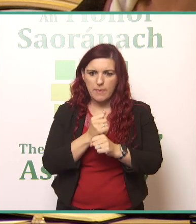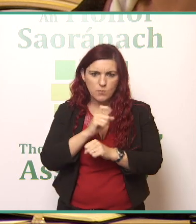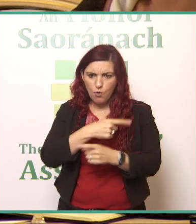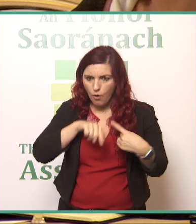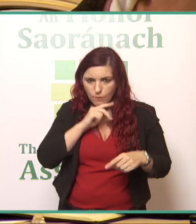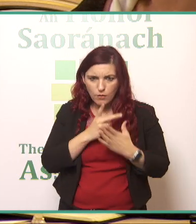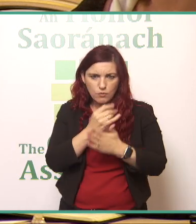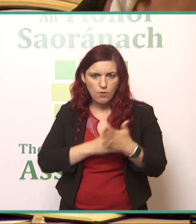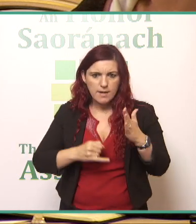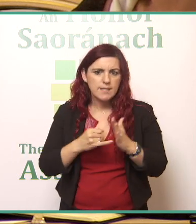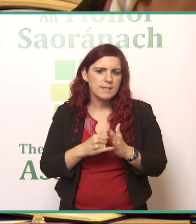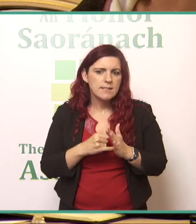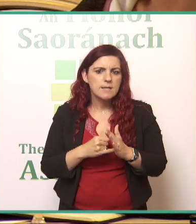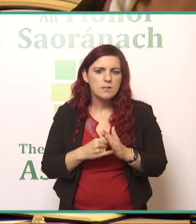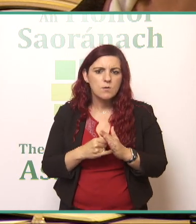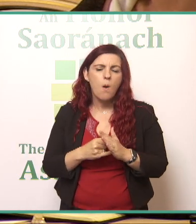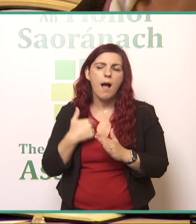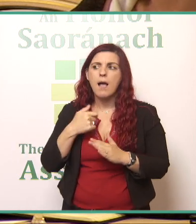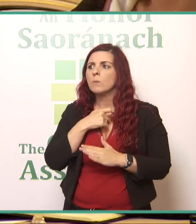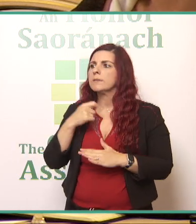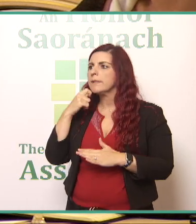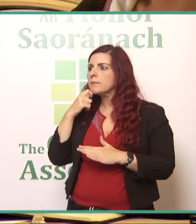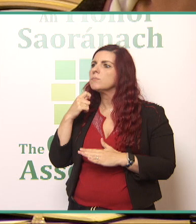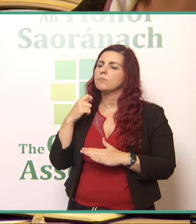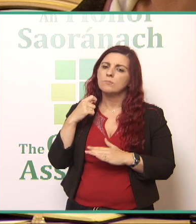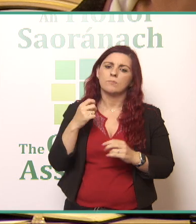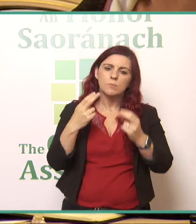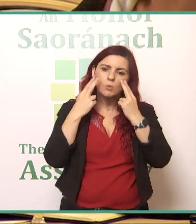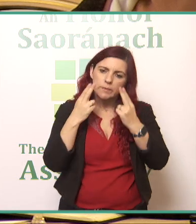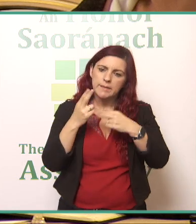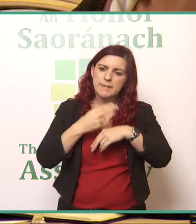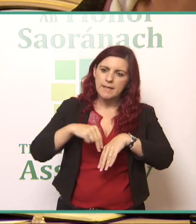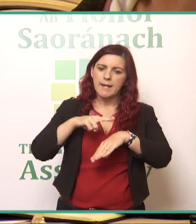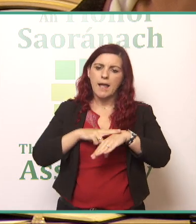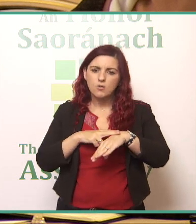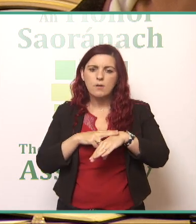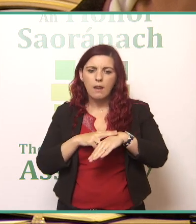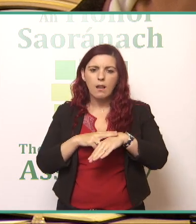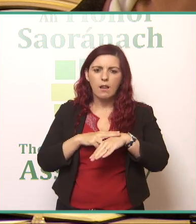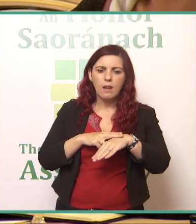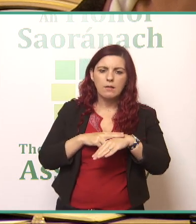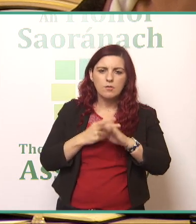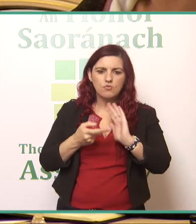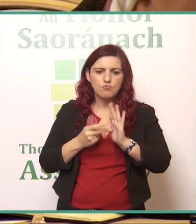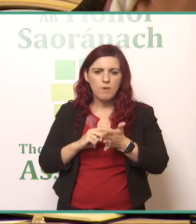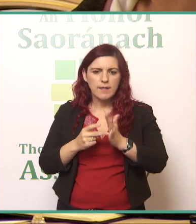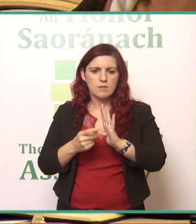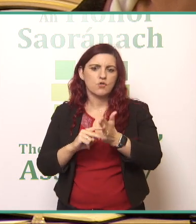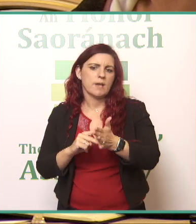I would argue that you know that you need a national uh real strategy now I I'll argue